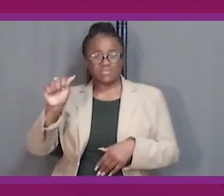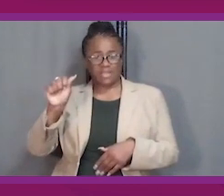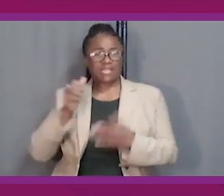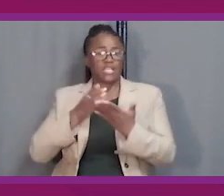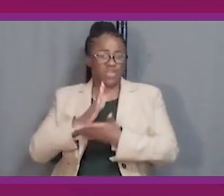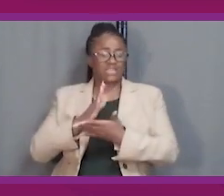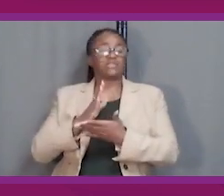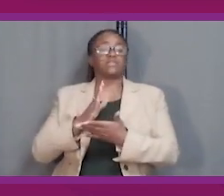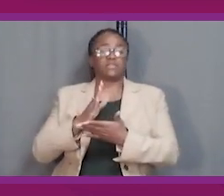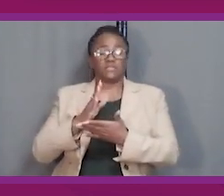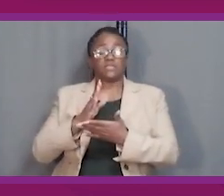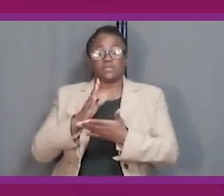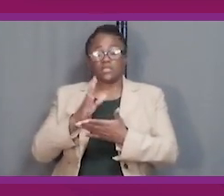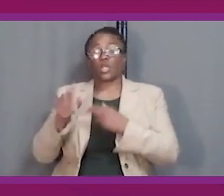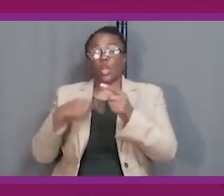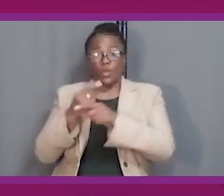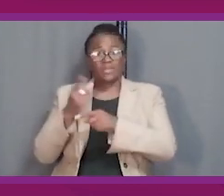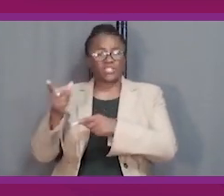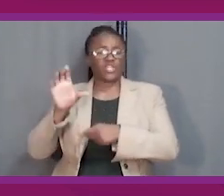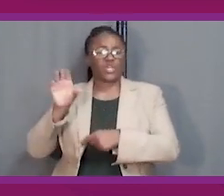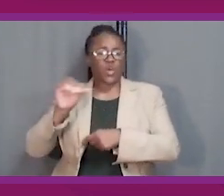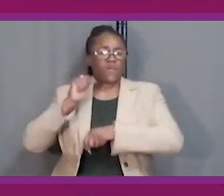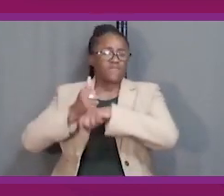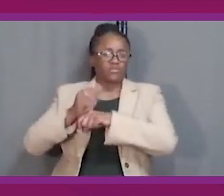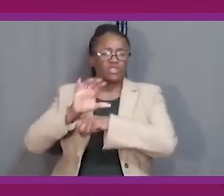Susan has received numerous awards and distinctions and recognition of her work,